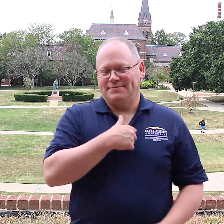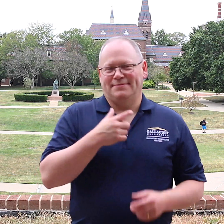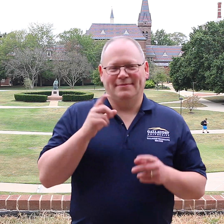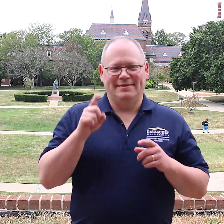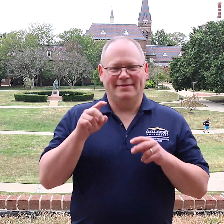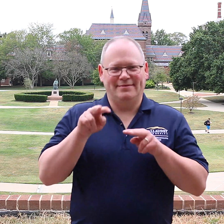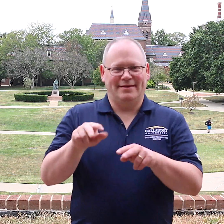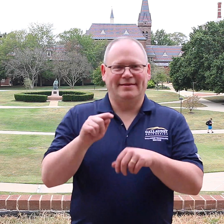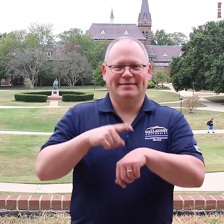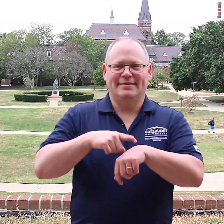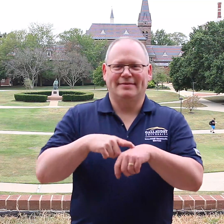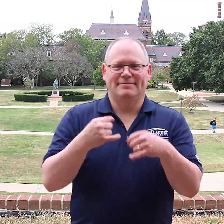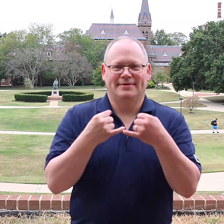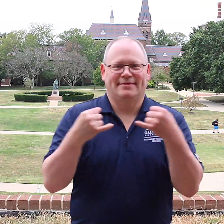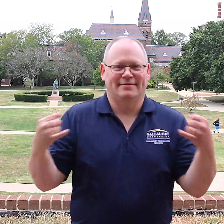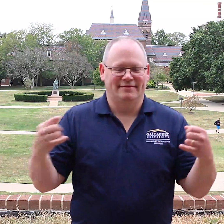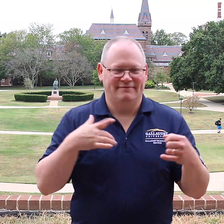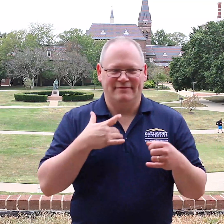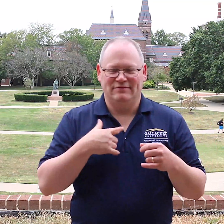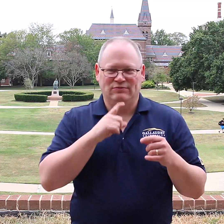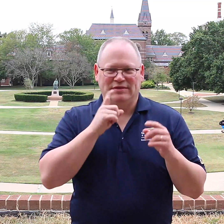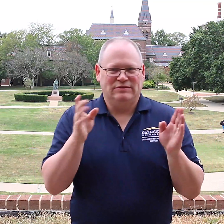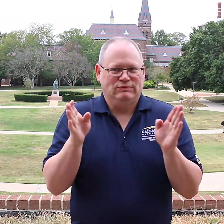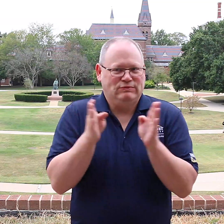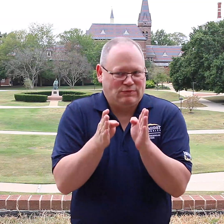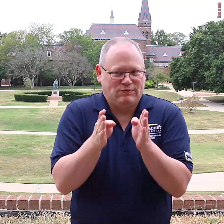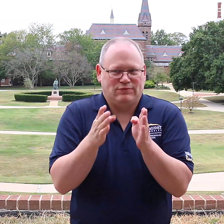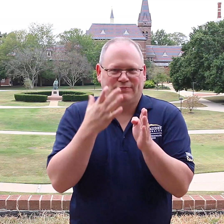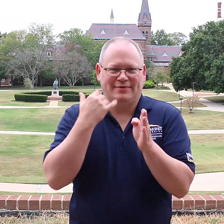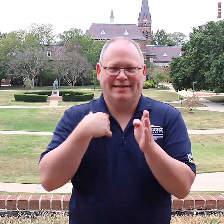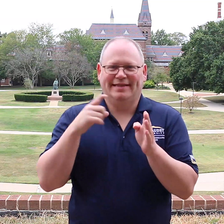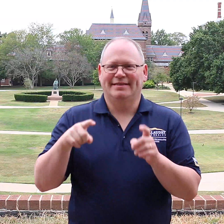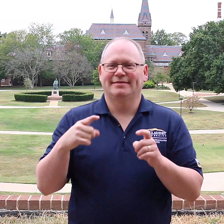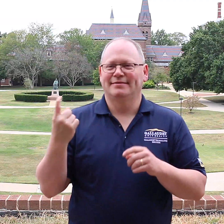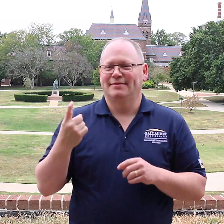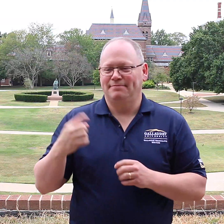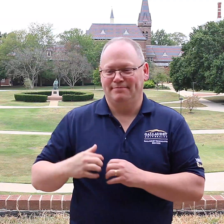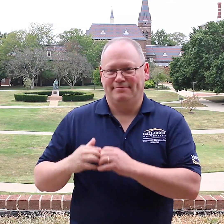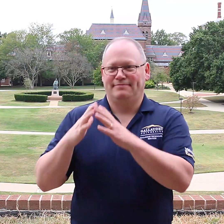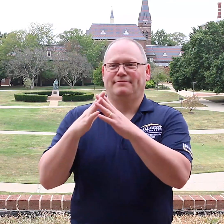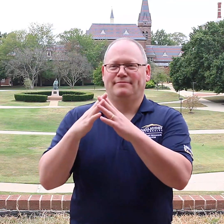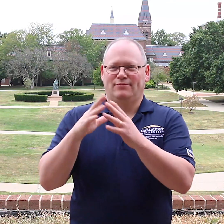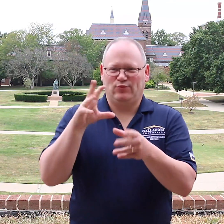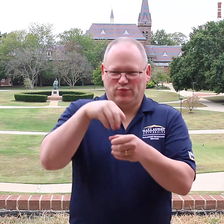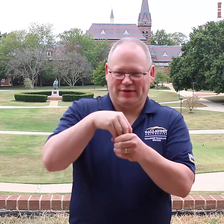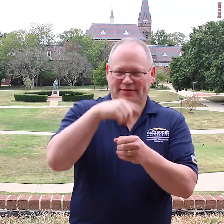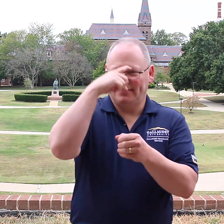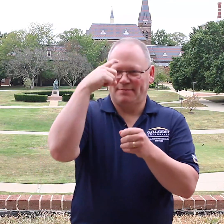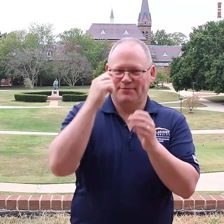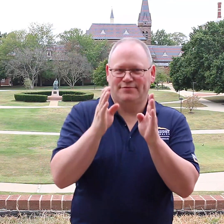We looked at really our timeline. And we were constrained by time because we